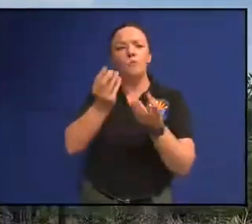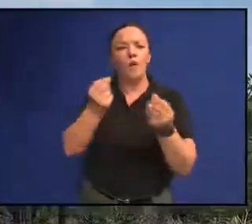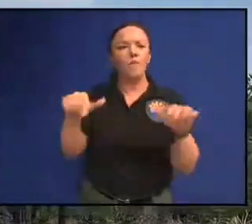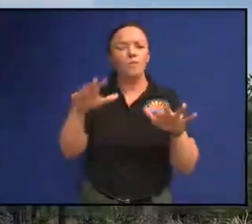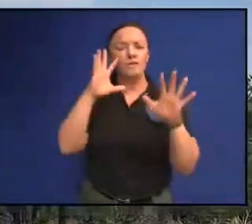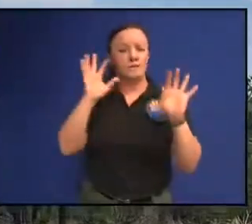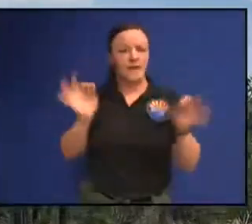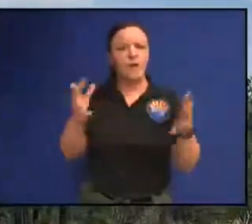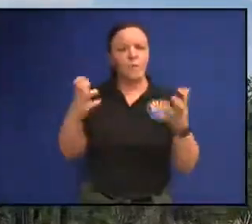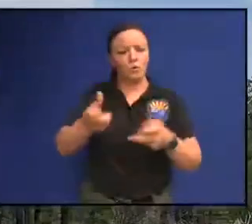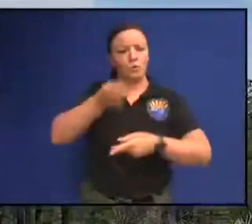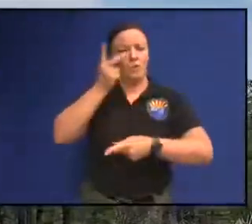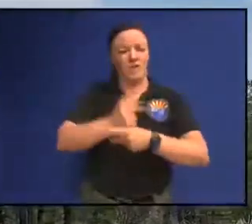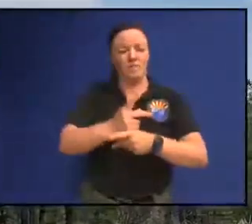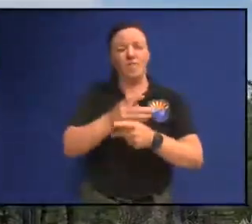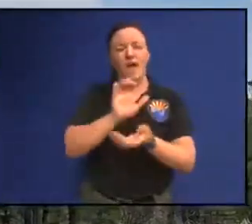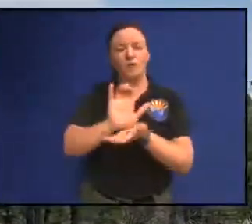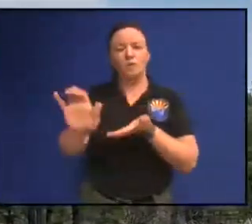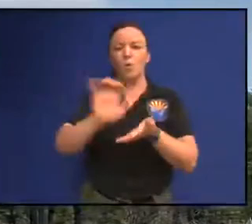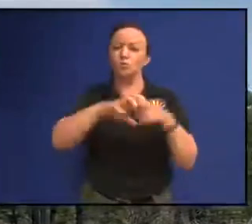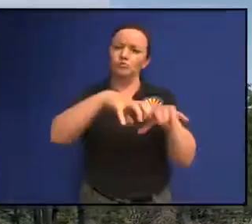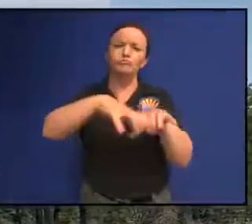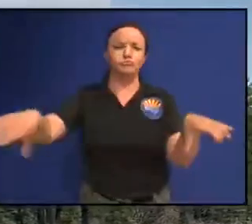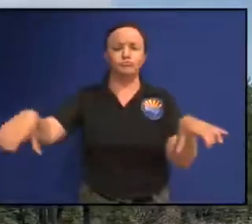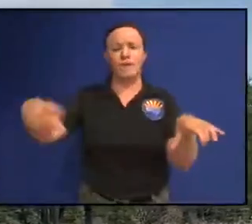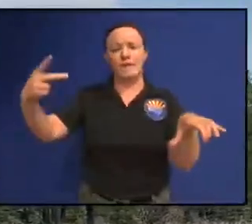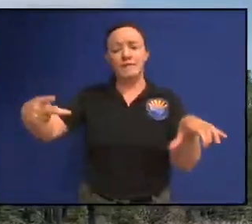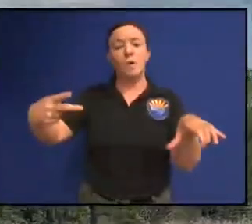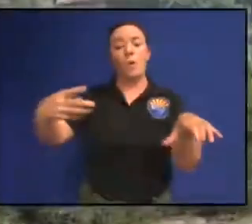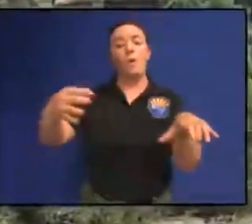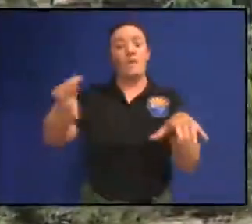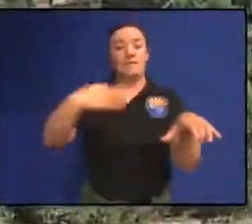SO OUR GUYS ARE GOING AND PUTTING IN PROTECTION BARS TO